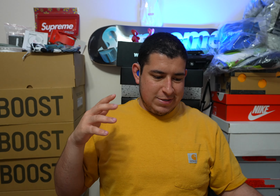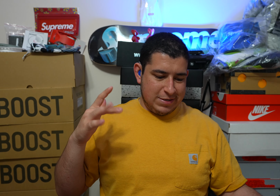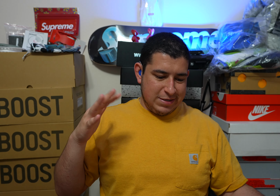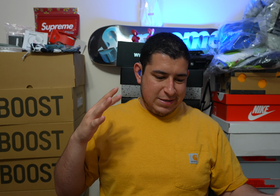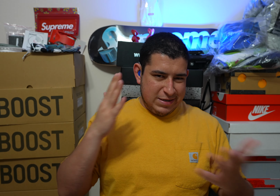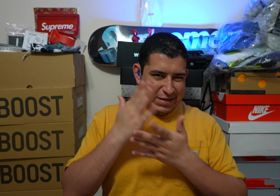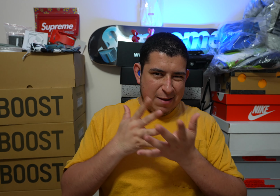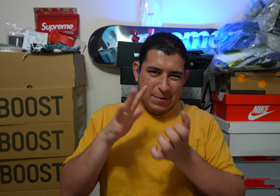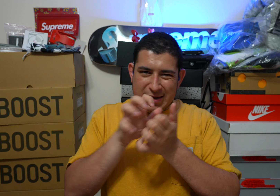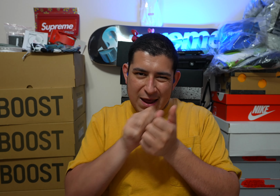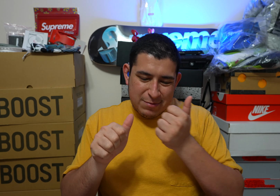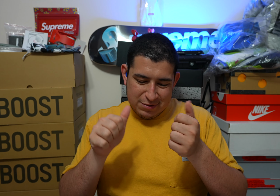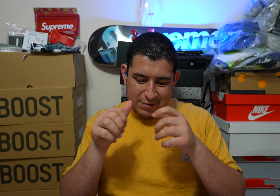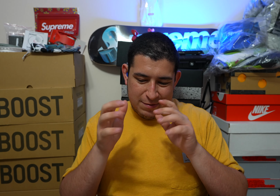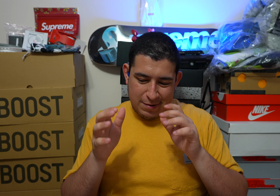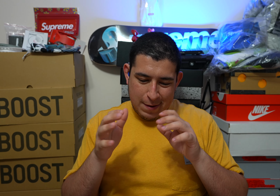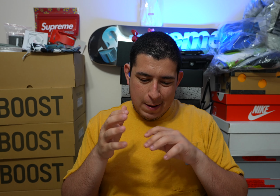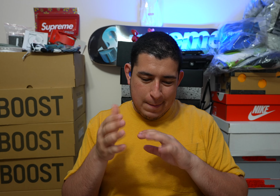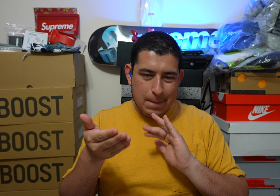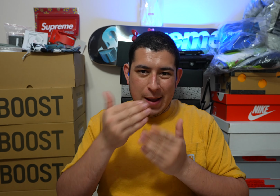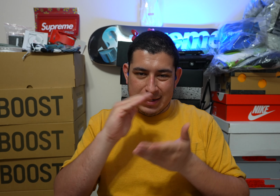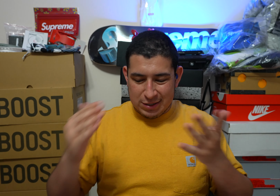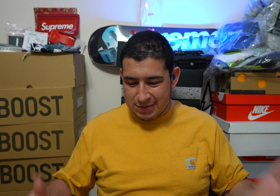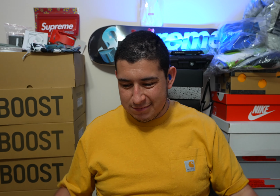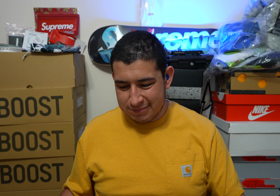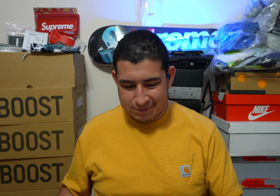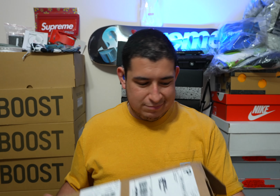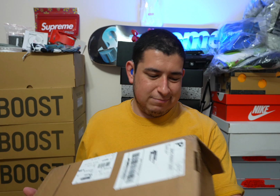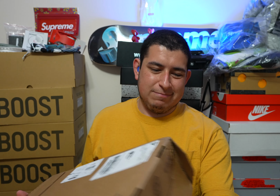I noticed this package has quite a damage. Like this.